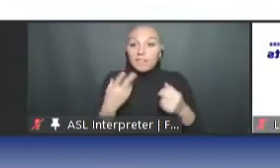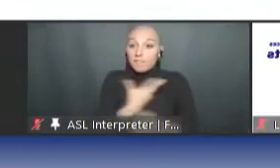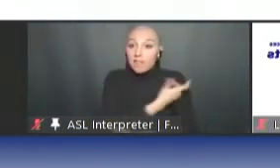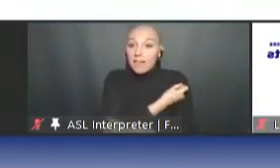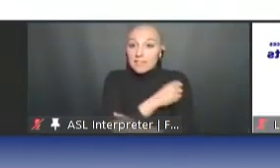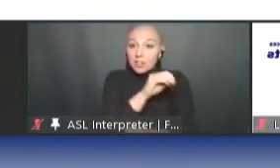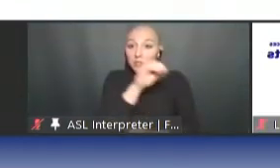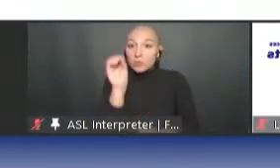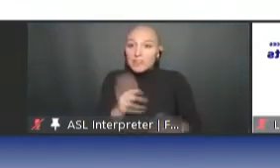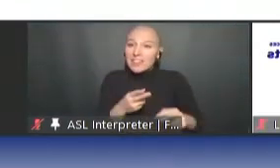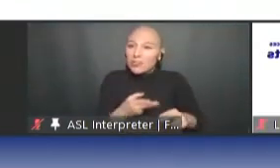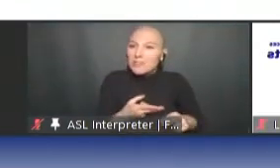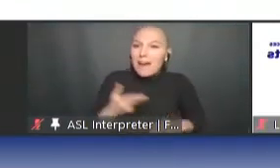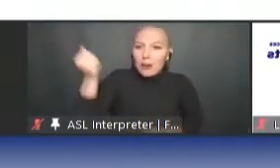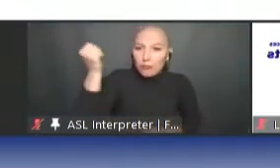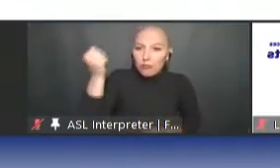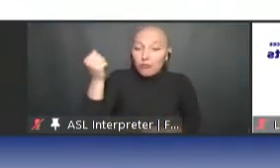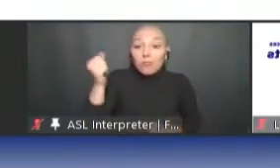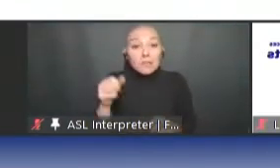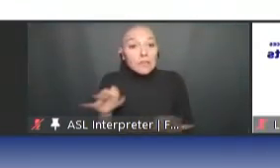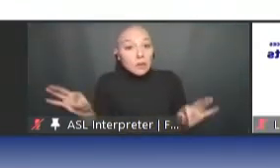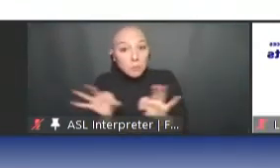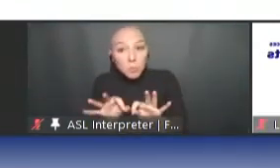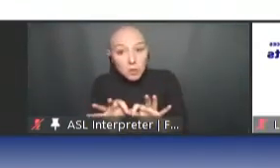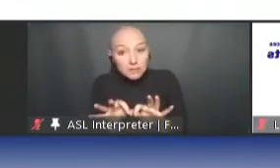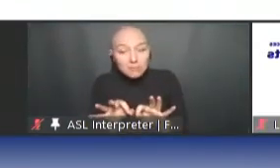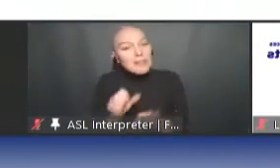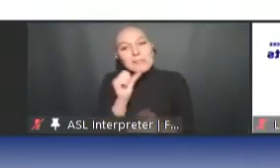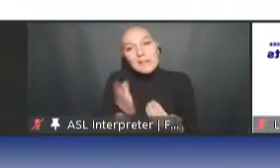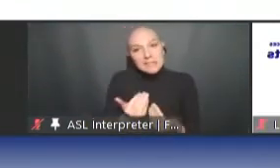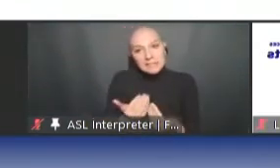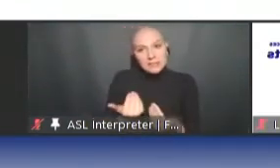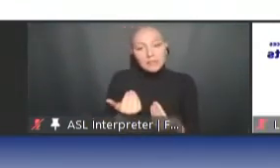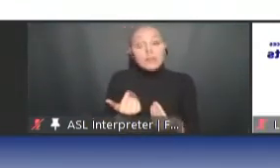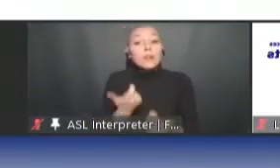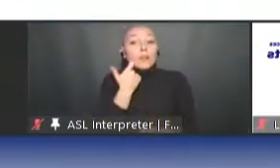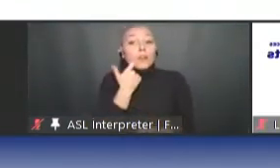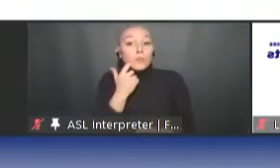but it won't be easy. According to the most recent survey data, about one-third of unvaccinated